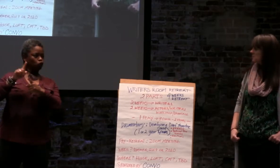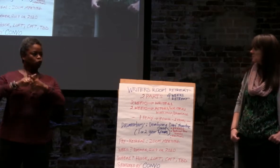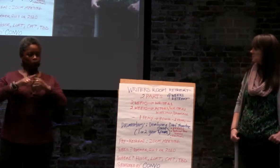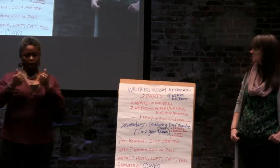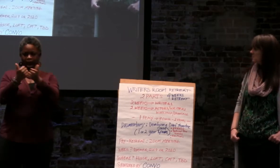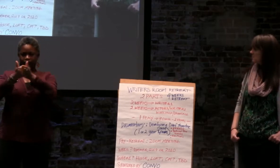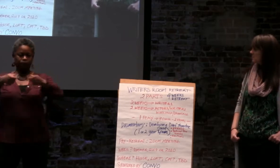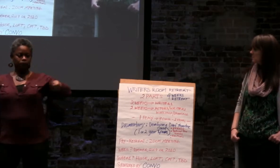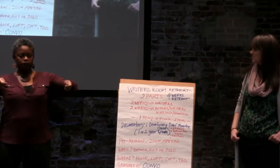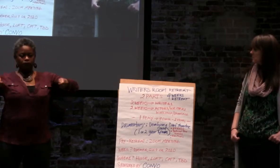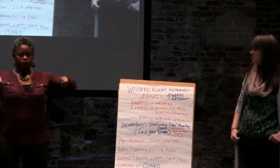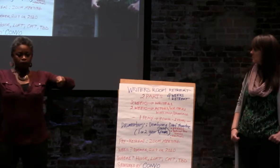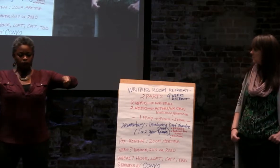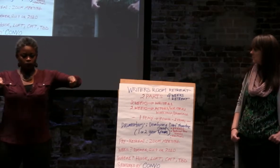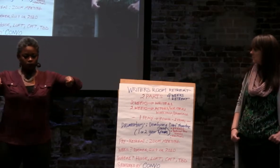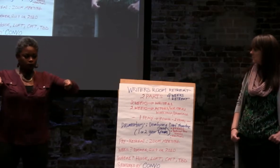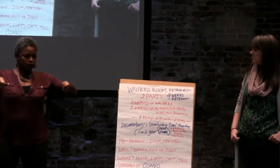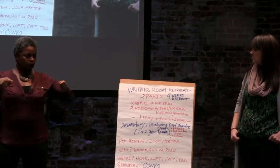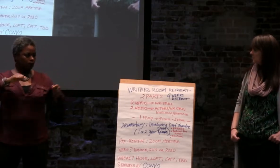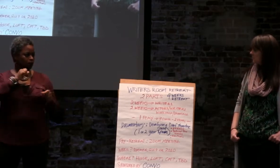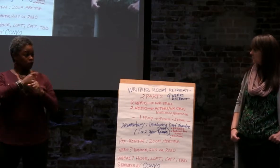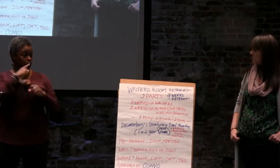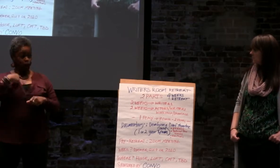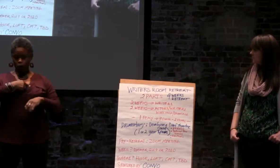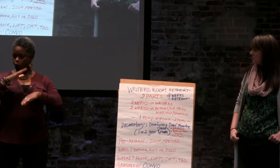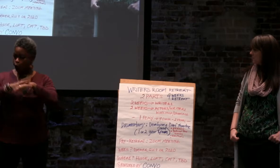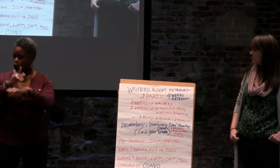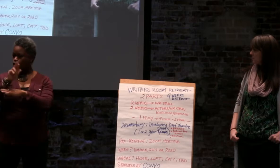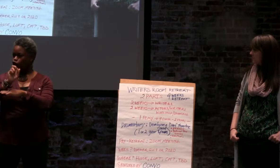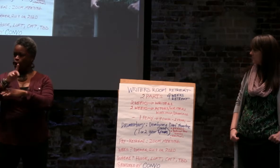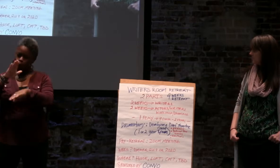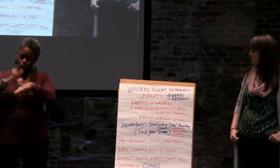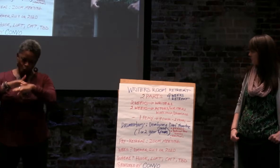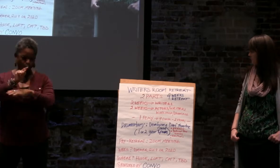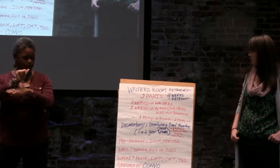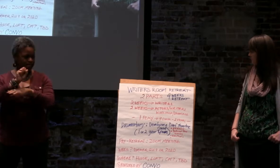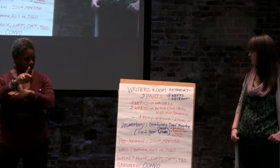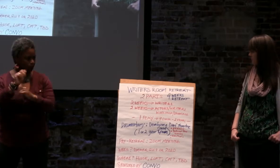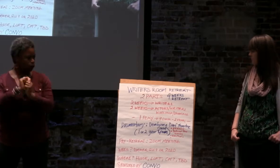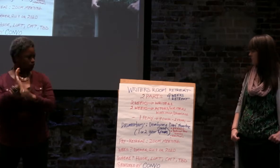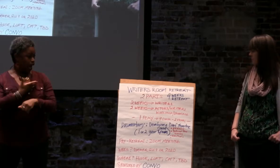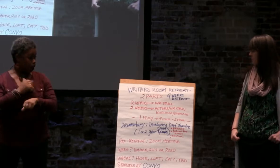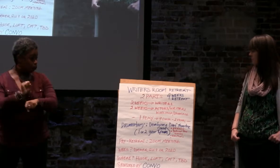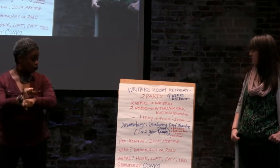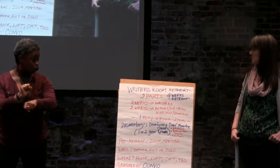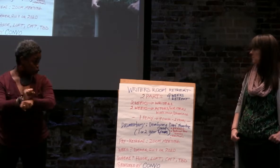The objective is to write a 90 minute or full length play and we need to make sure we are on track